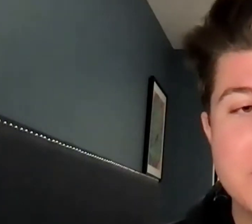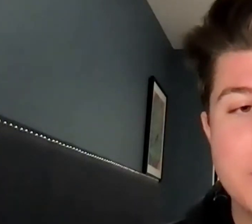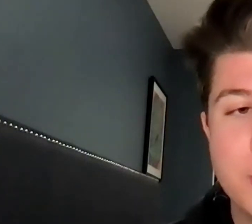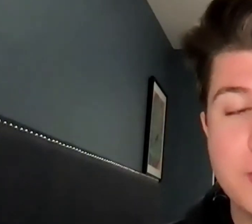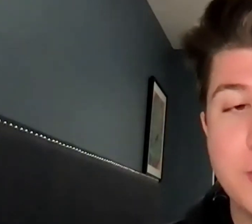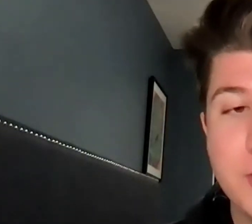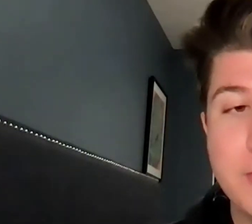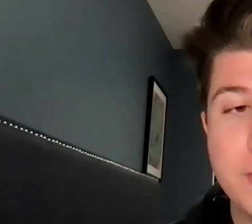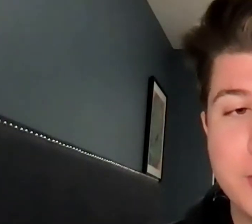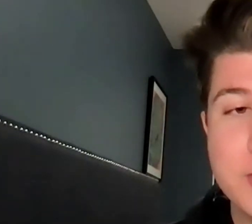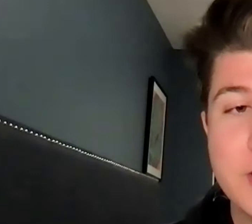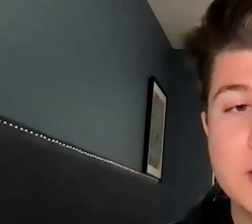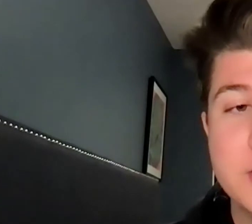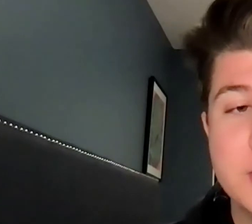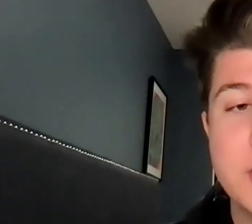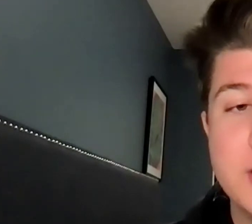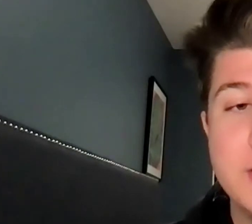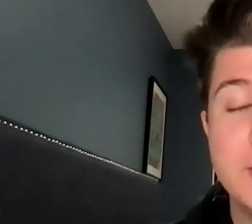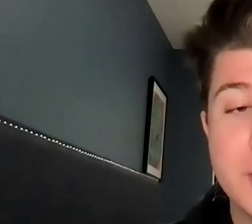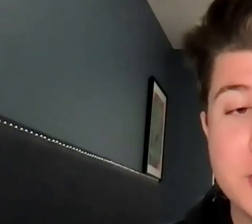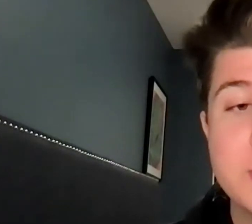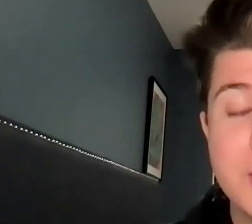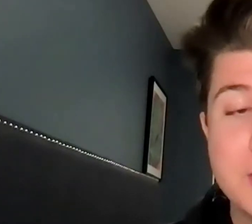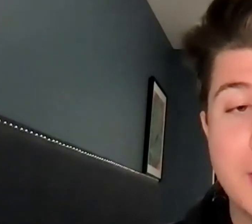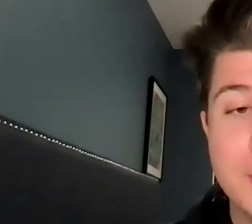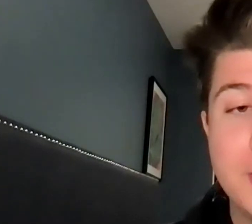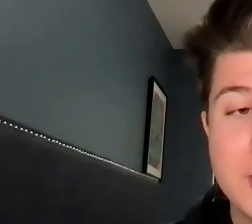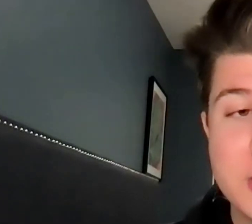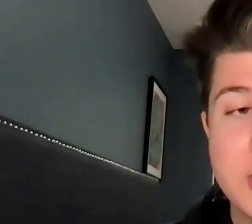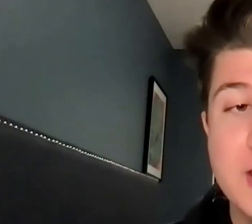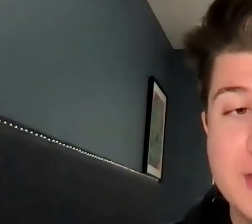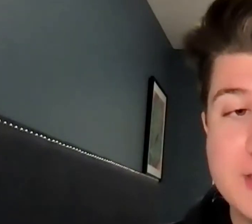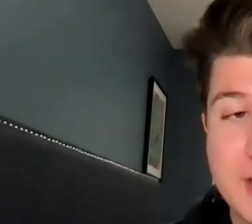support from denver voters and has created the largest mental health foundation in the state